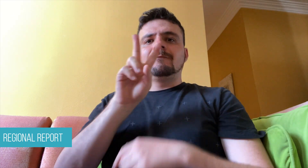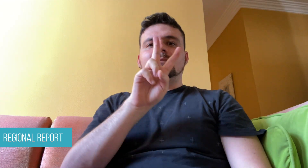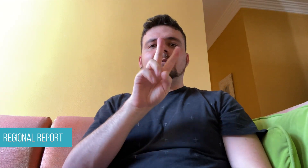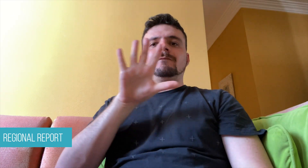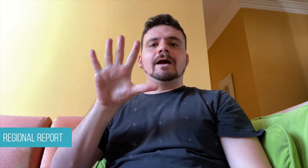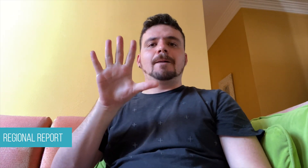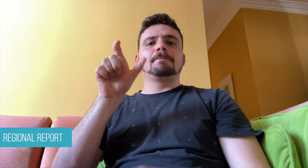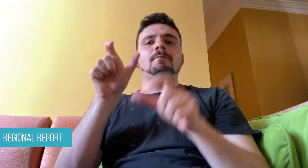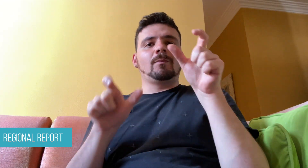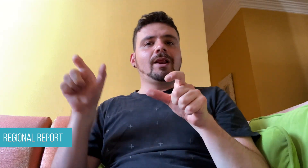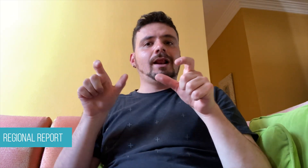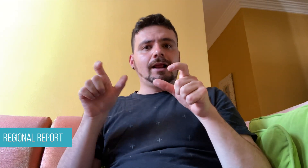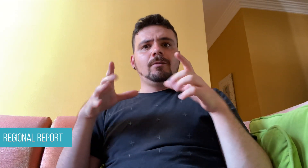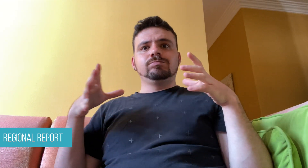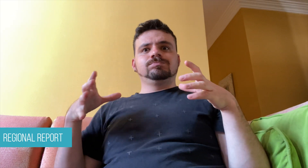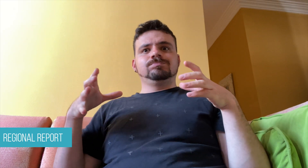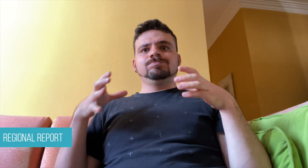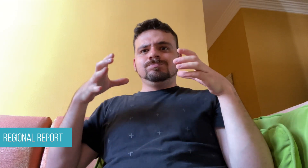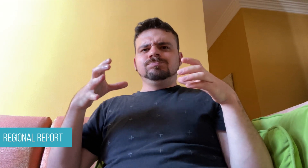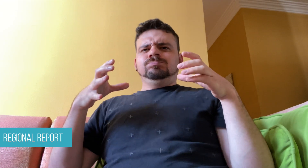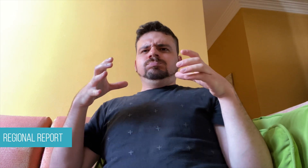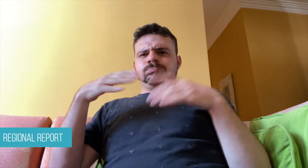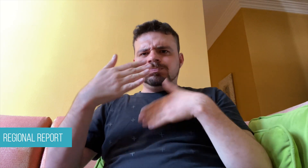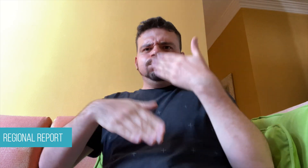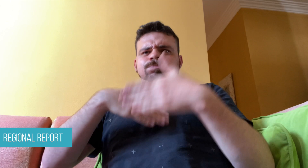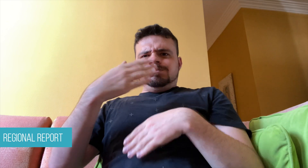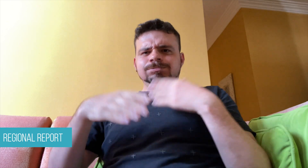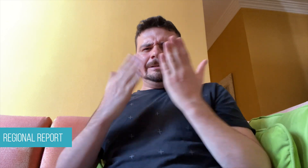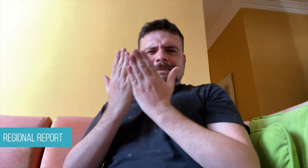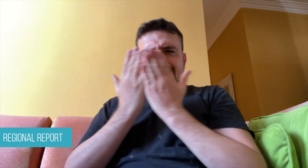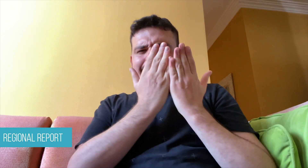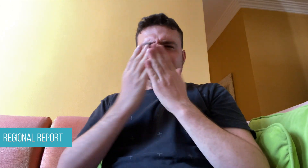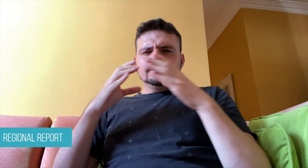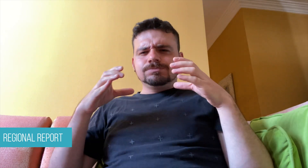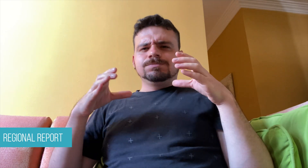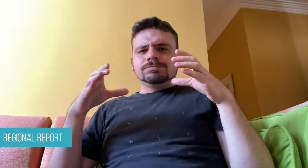Throughout their studies, the group got smaller as people withdrew